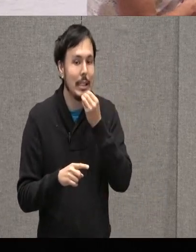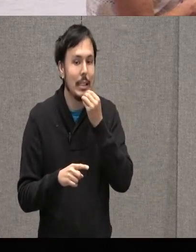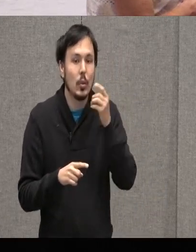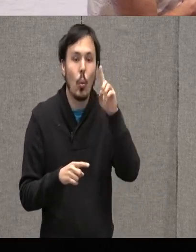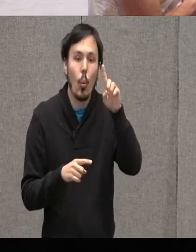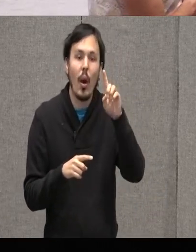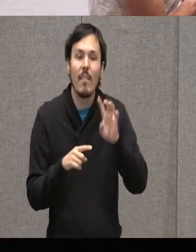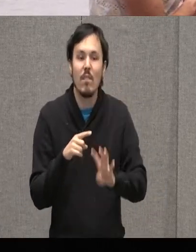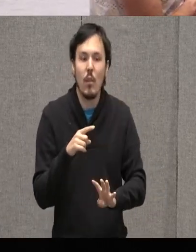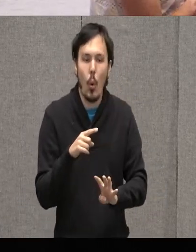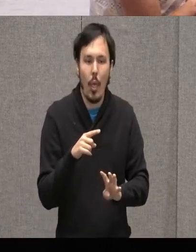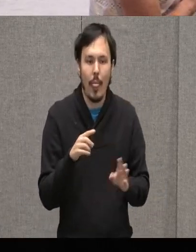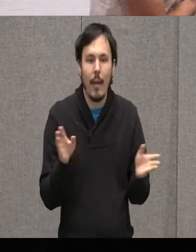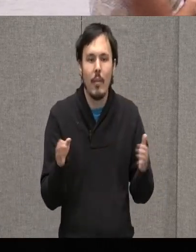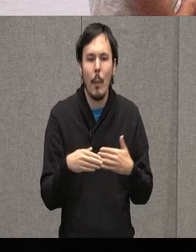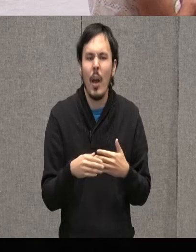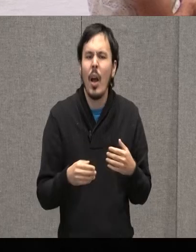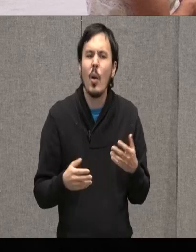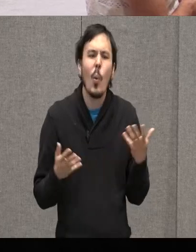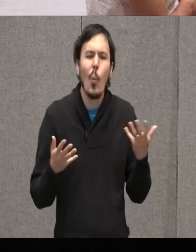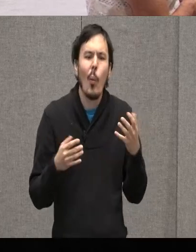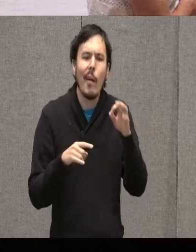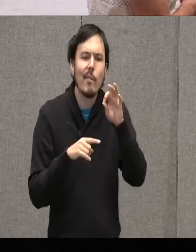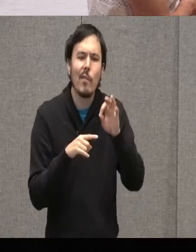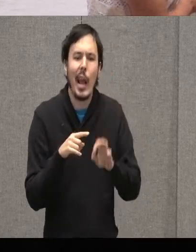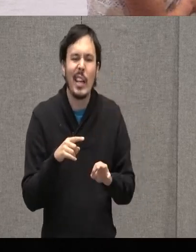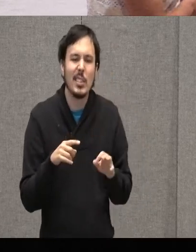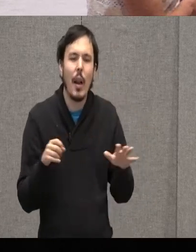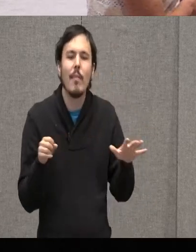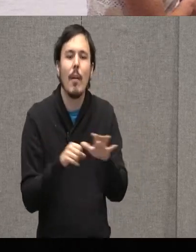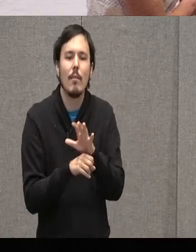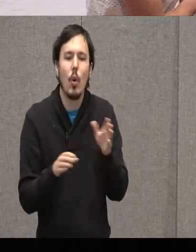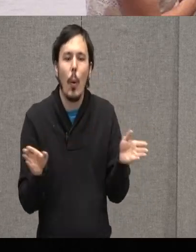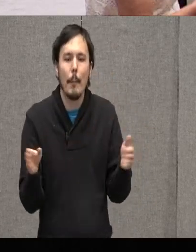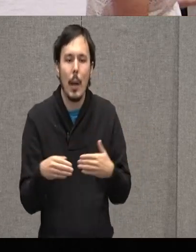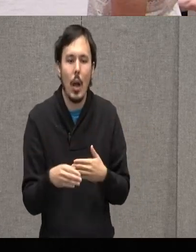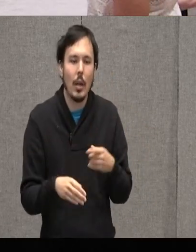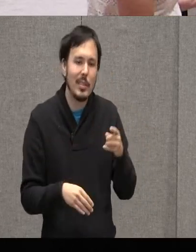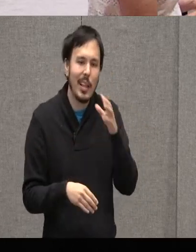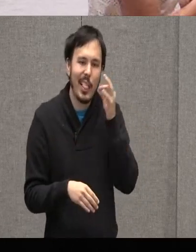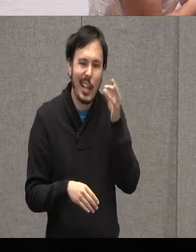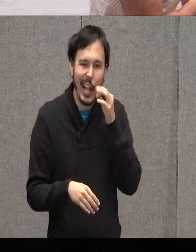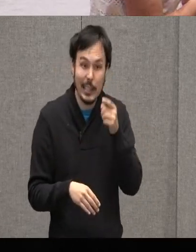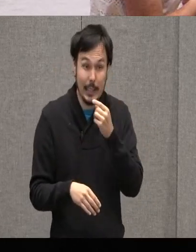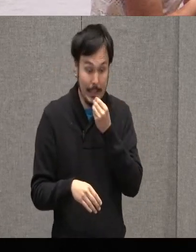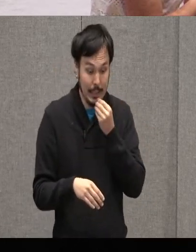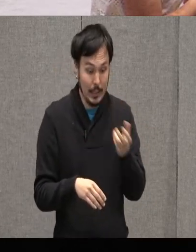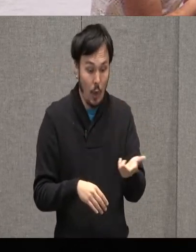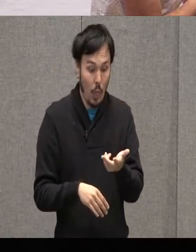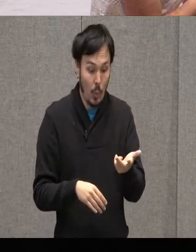What fraction of a whole box does the cats eat and all each day?